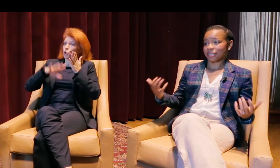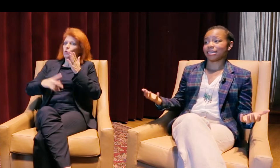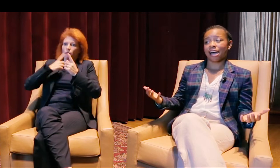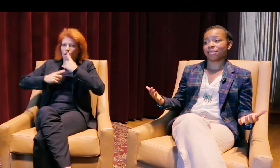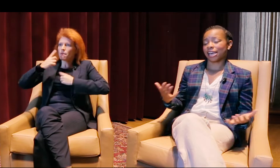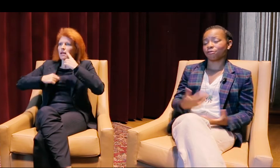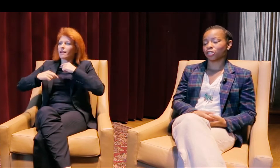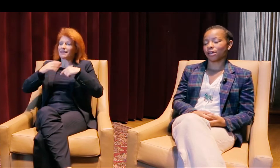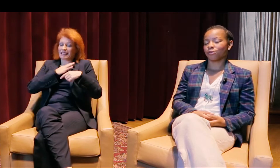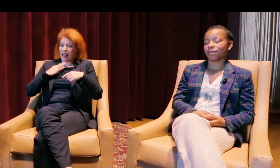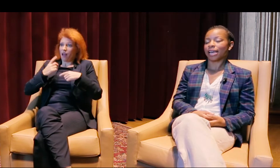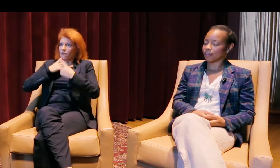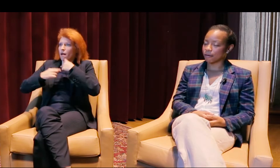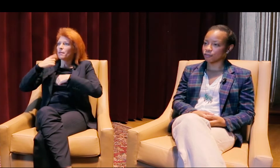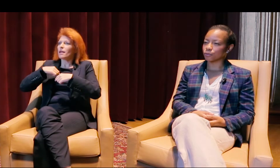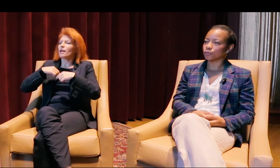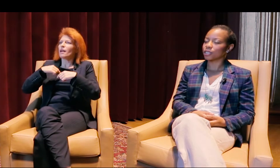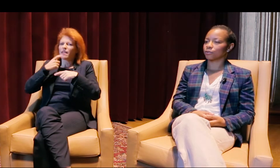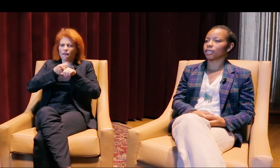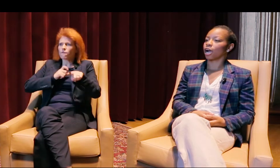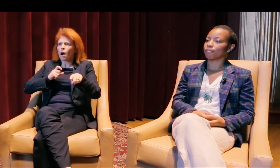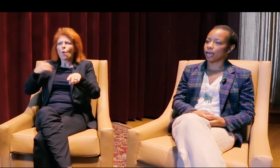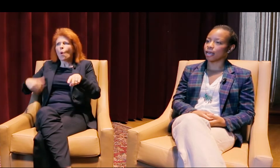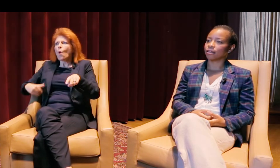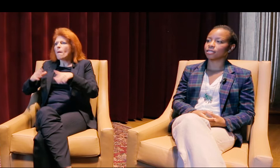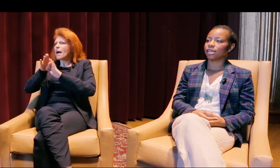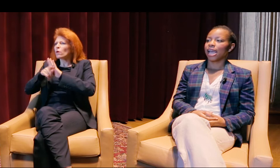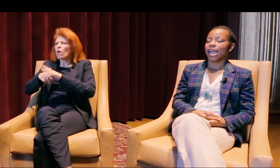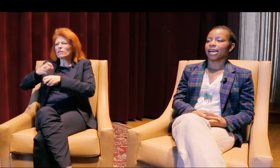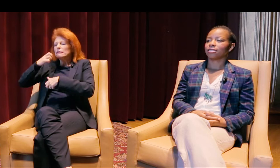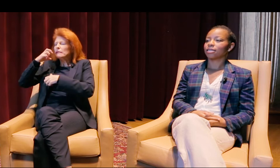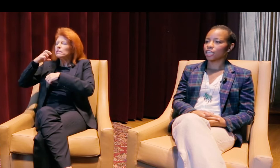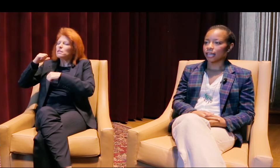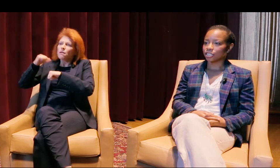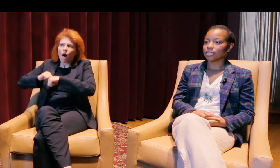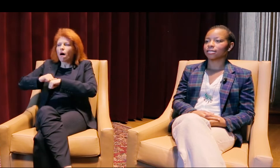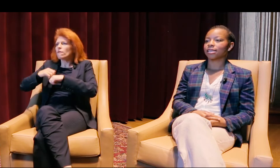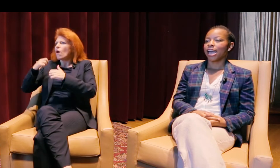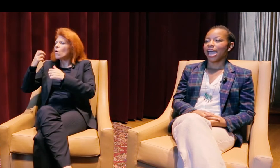the staff that I have worked with, where they have come from really, really hard backgrounds and challenges